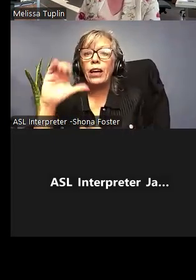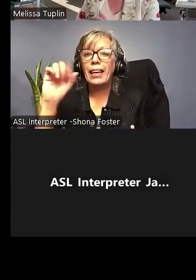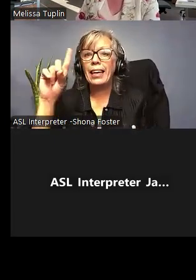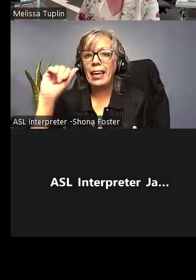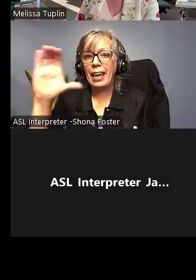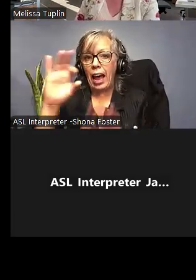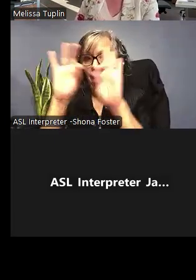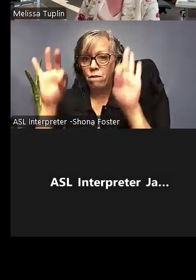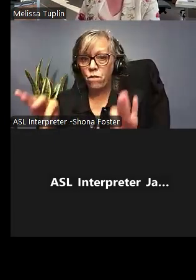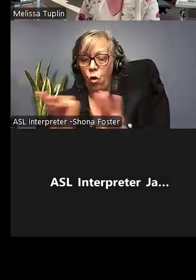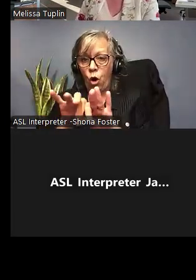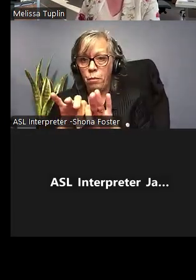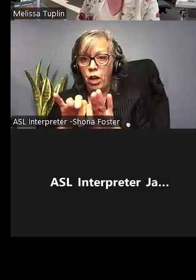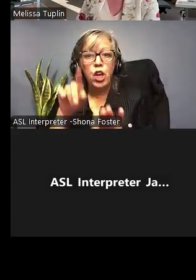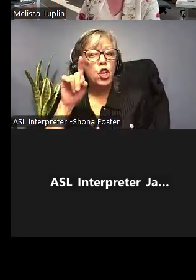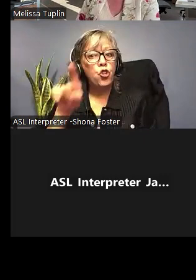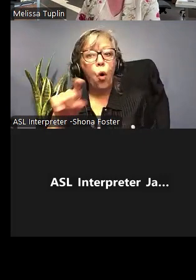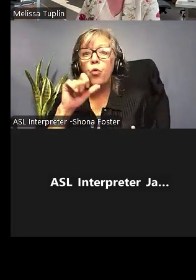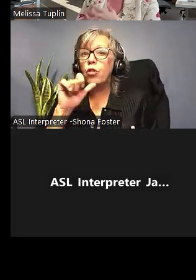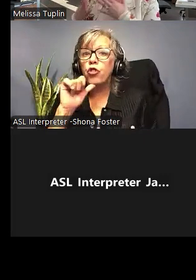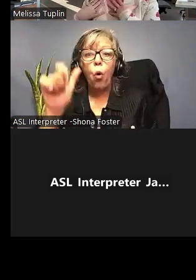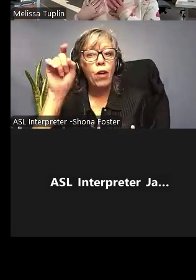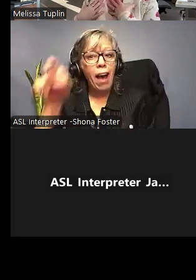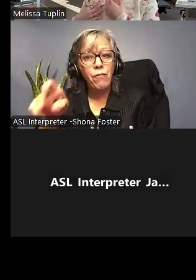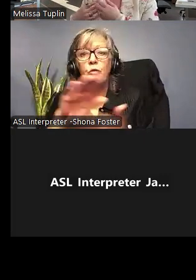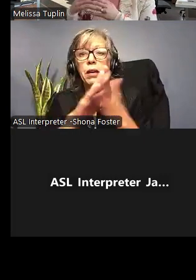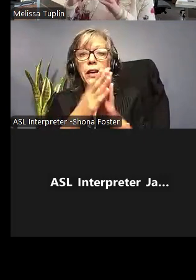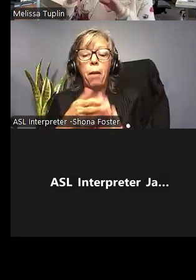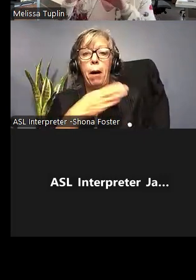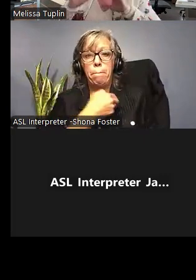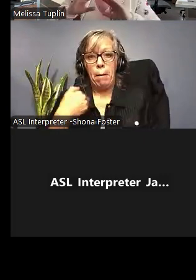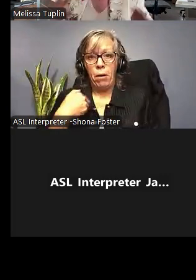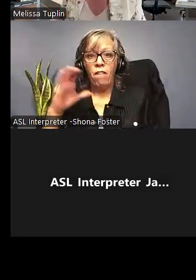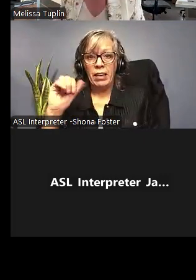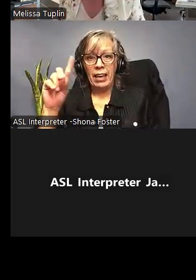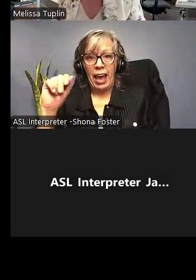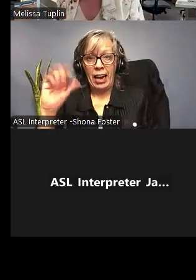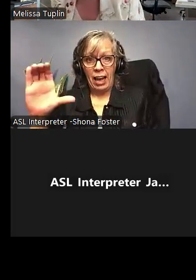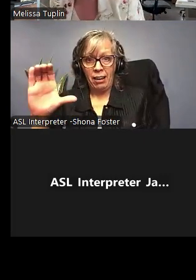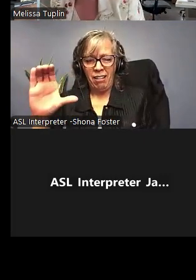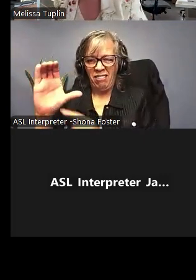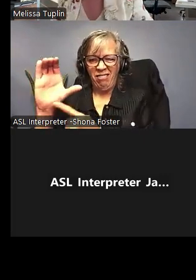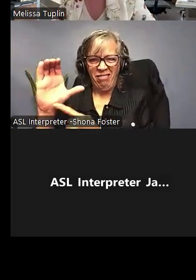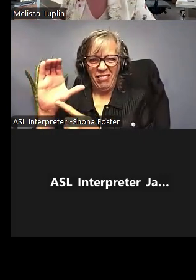You do not have to become a CADAC member to apply to our programs. If you don't know what CADAC is,